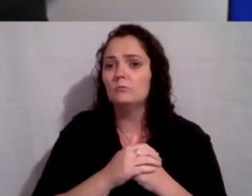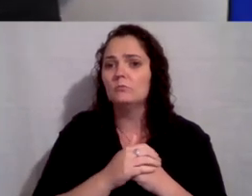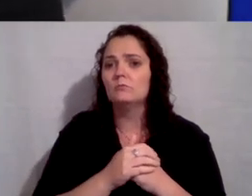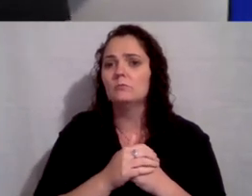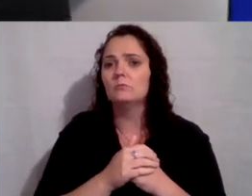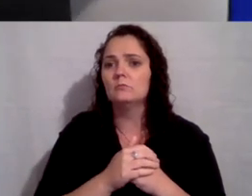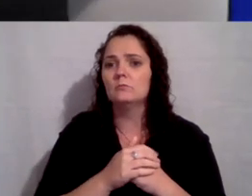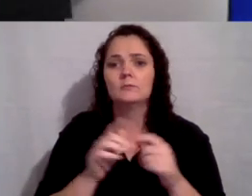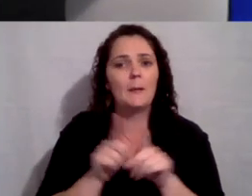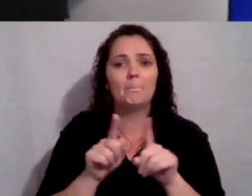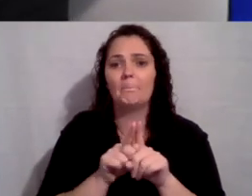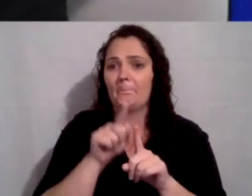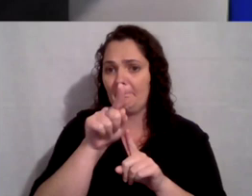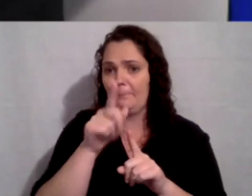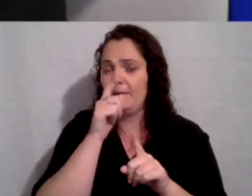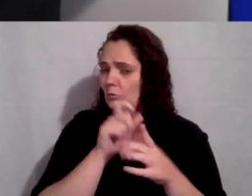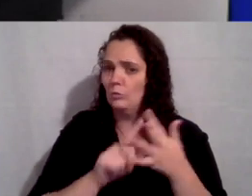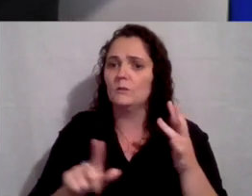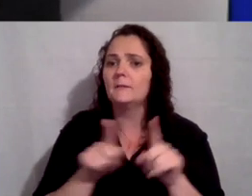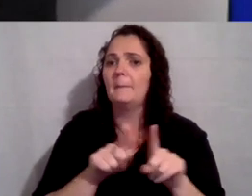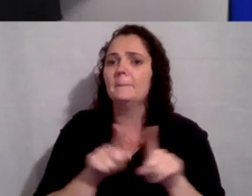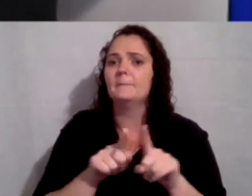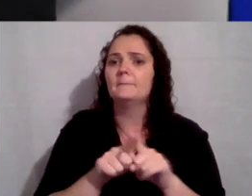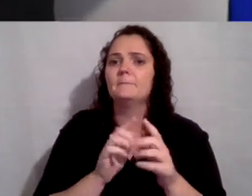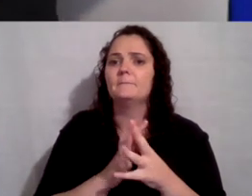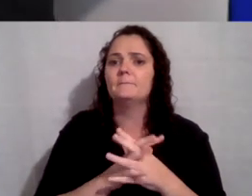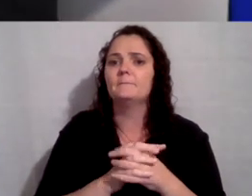alright, you're going to take that graphite pencil